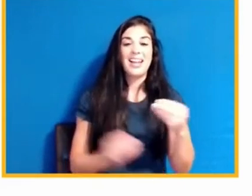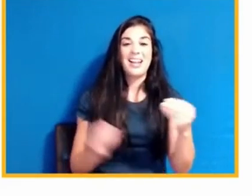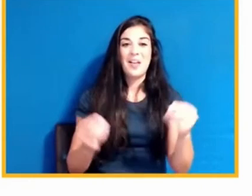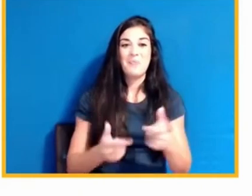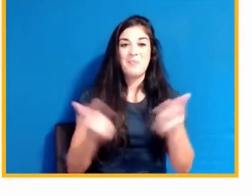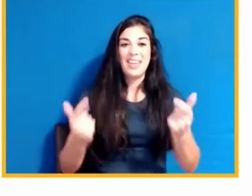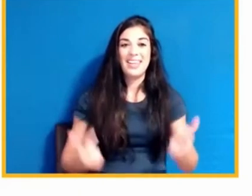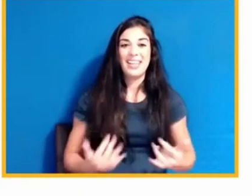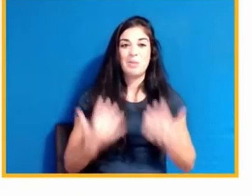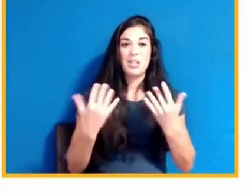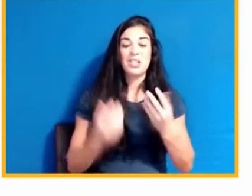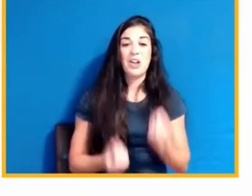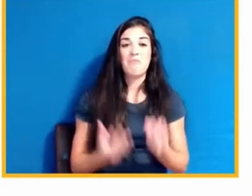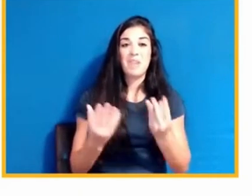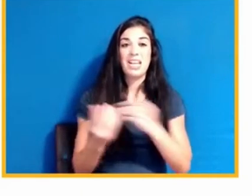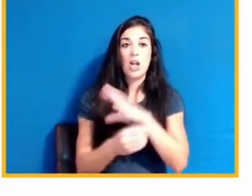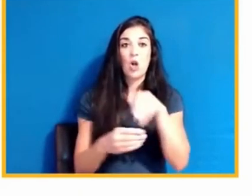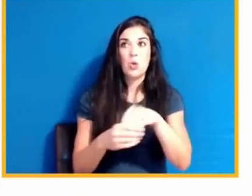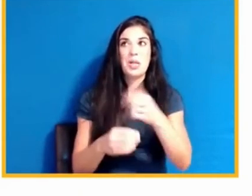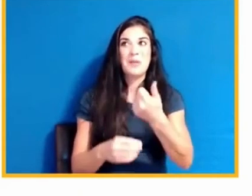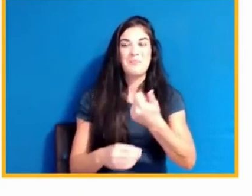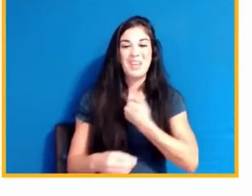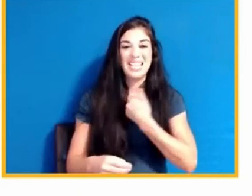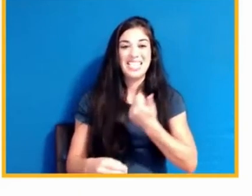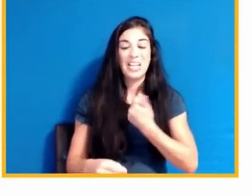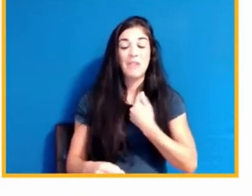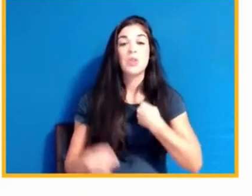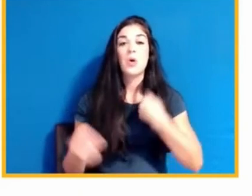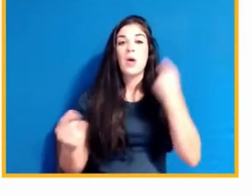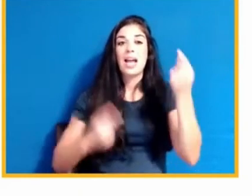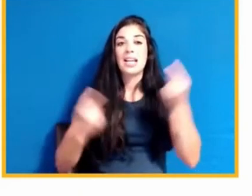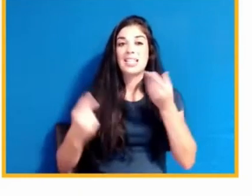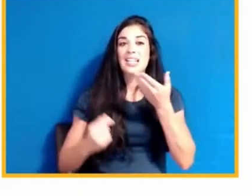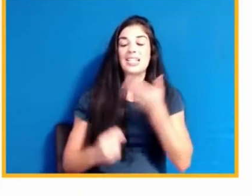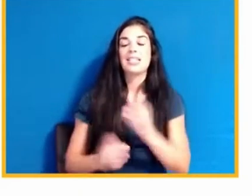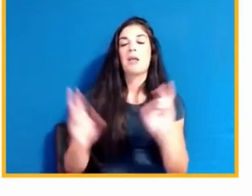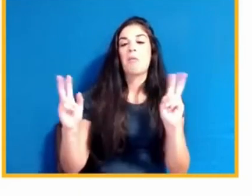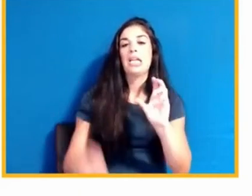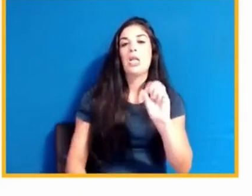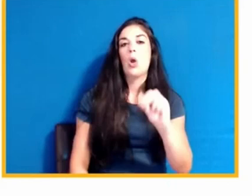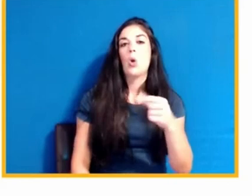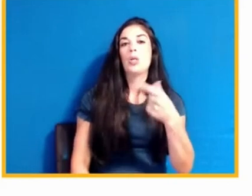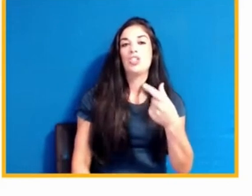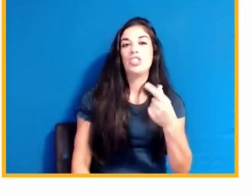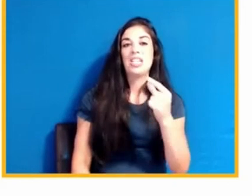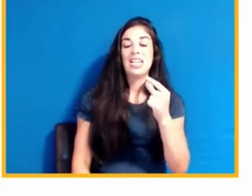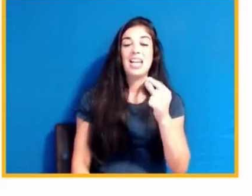today's top dancers including myself, one that I would consider an O.G. of the fursuit dancing scene,